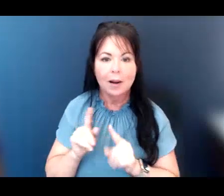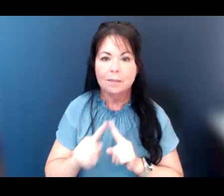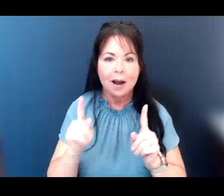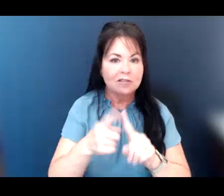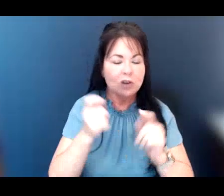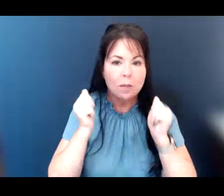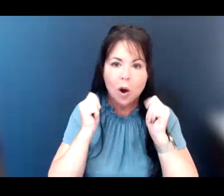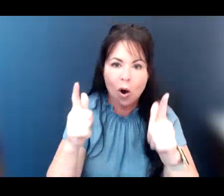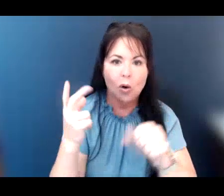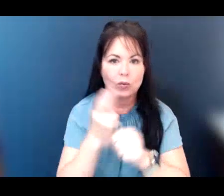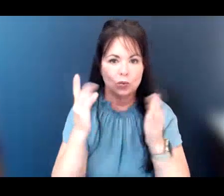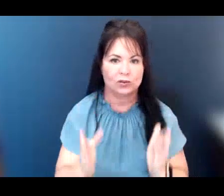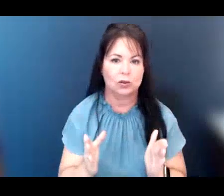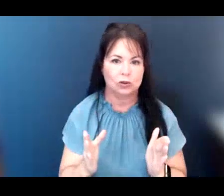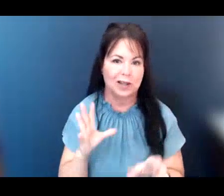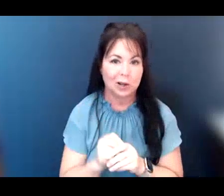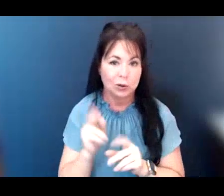So right now, we are in the middle of a project